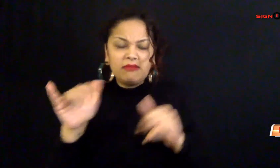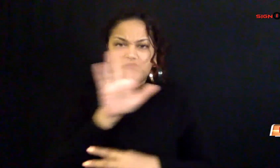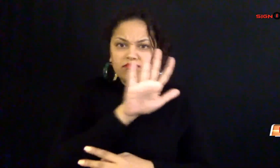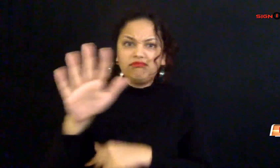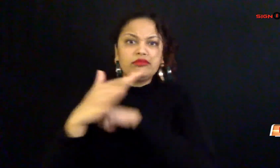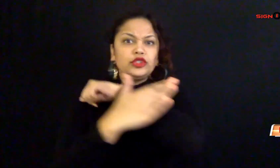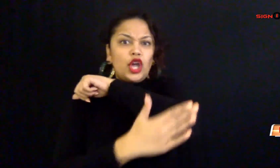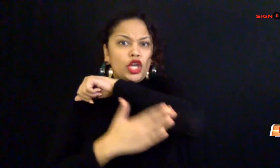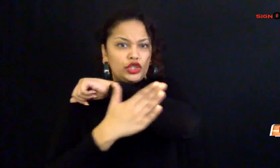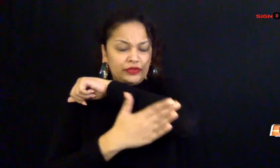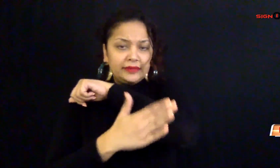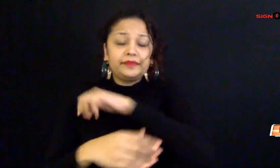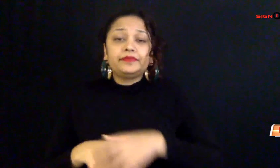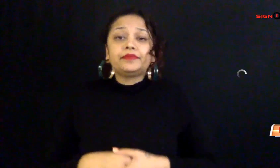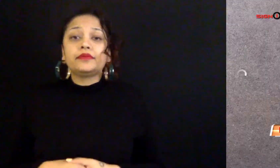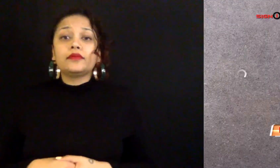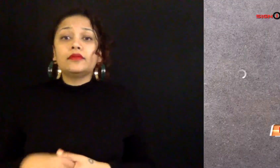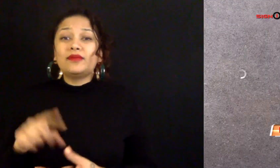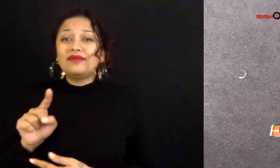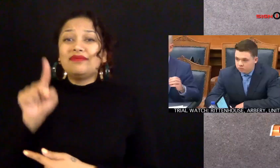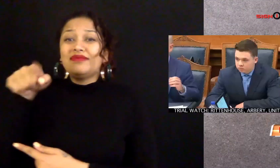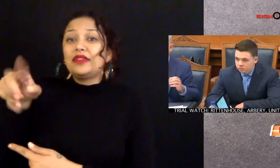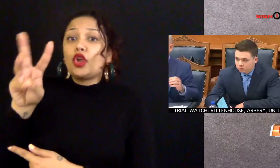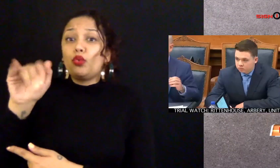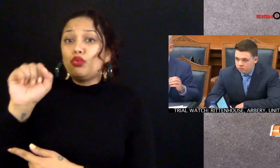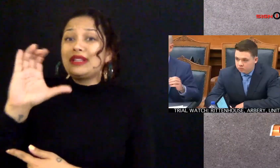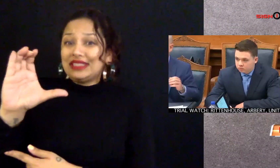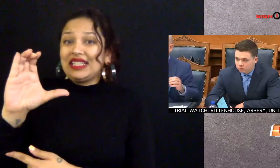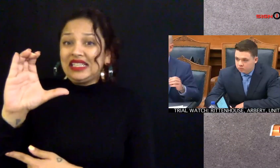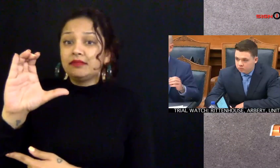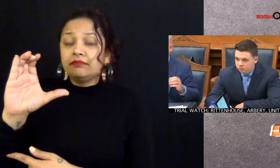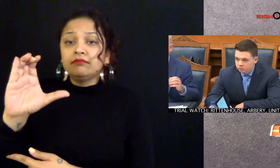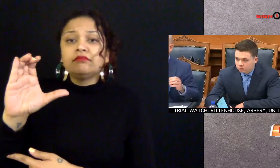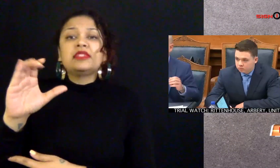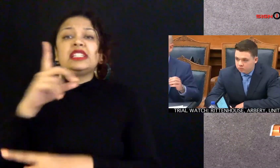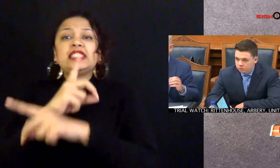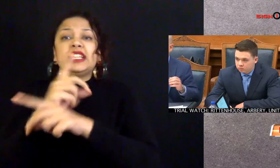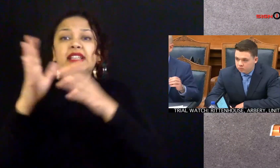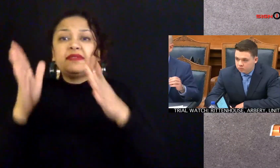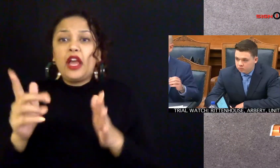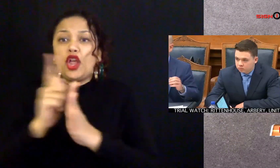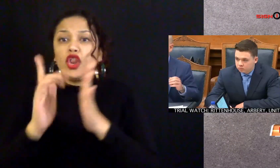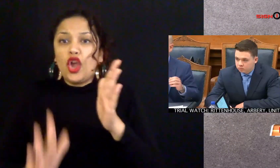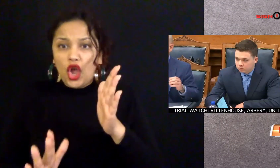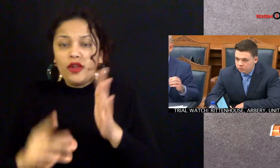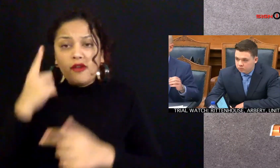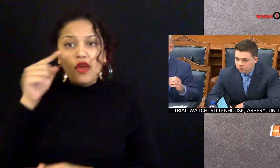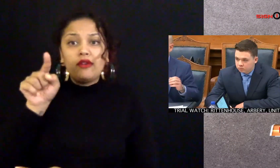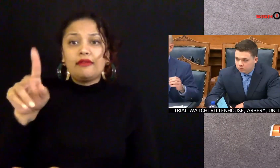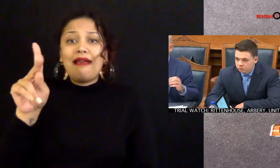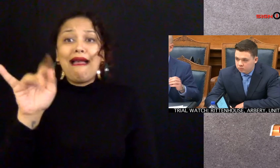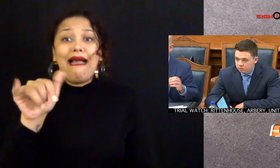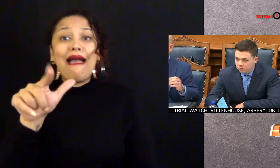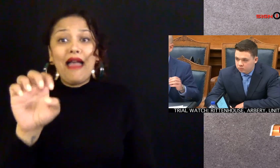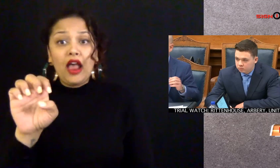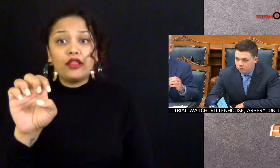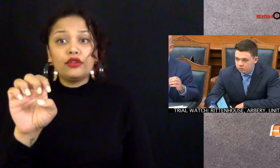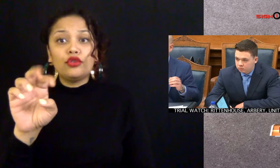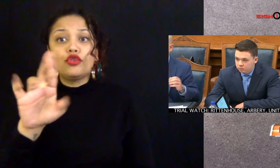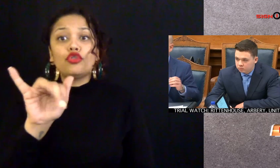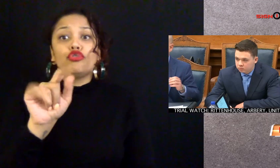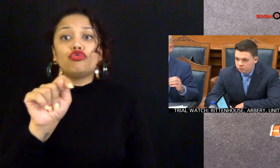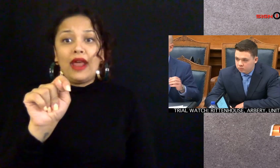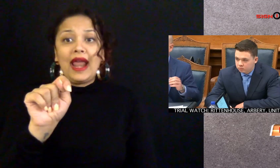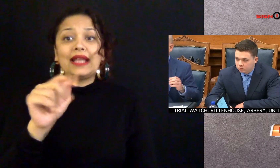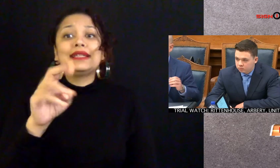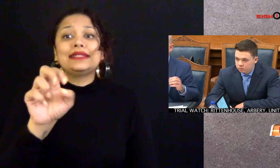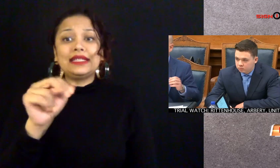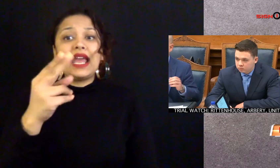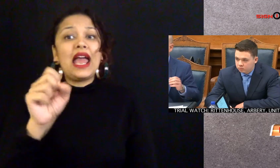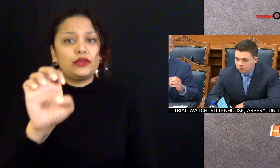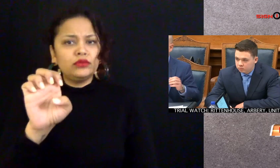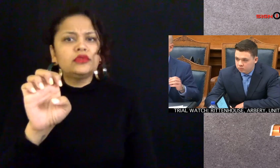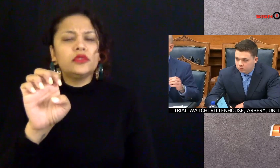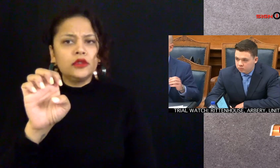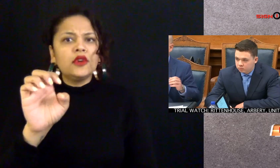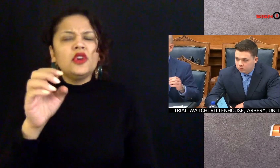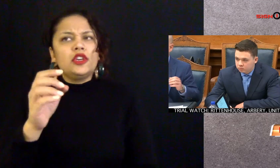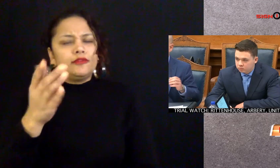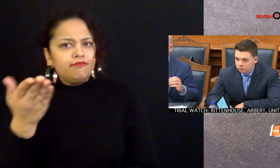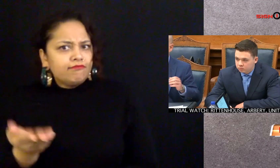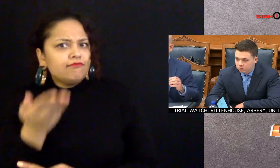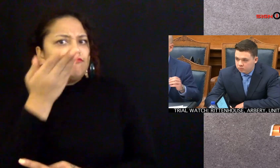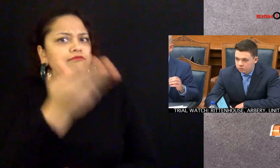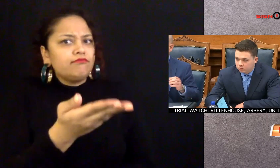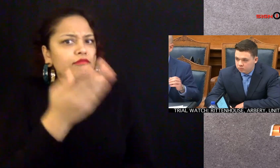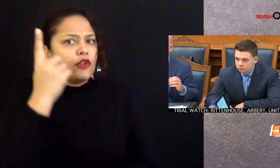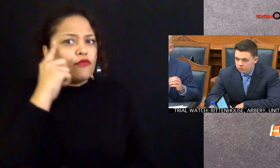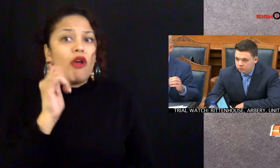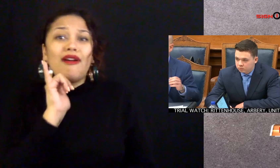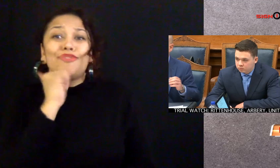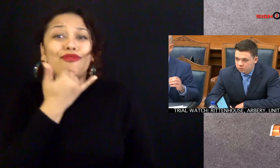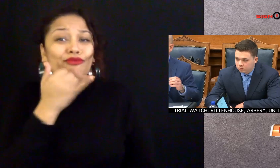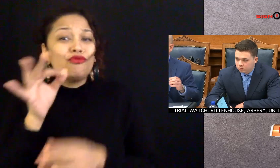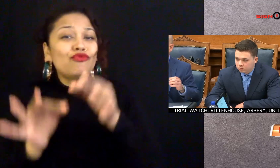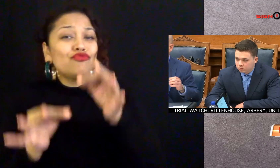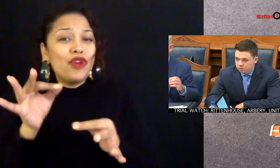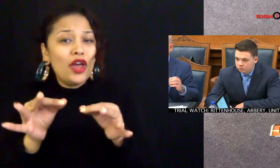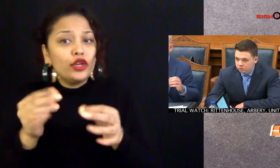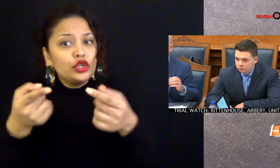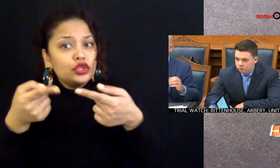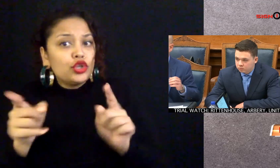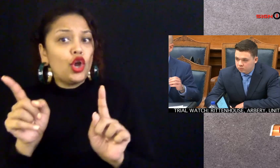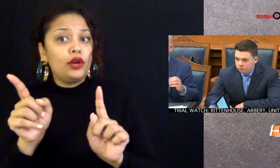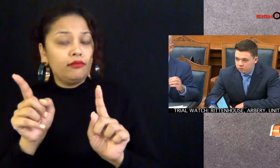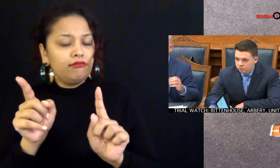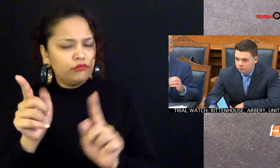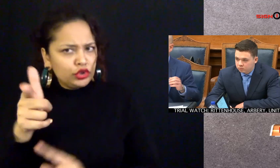on at the same time across the country in Wisconsin defense lawyers for Kyle Rittenhouse